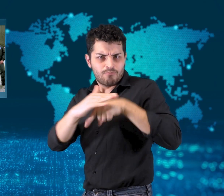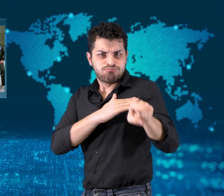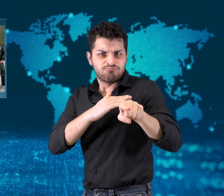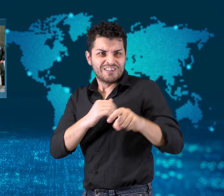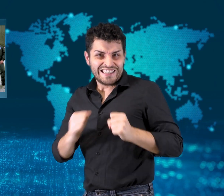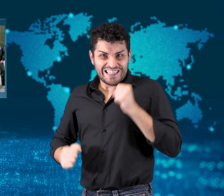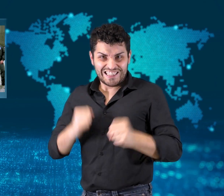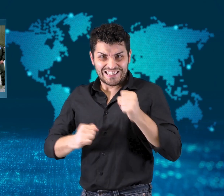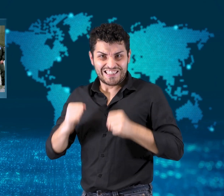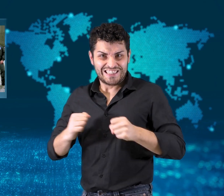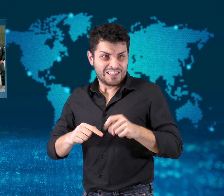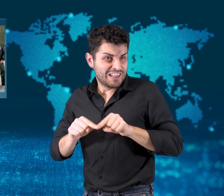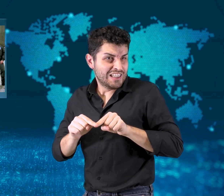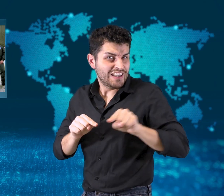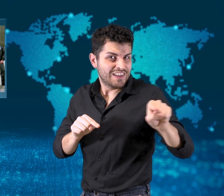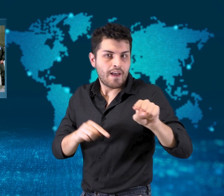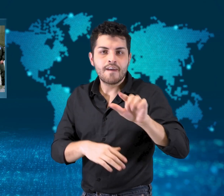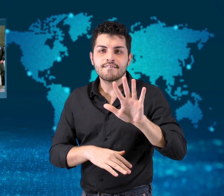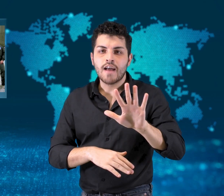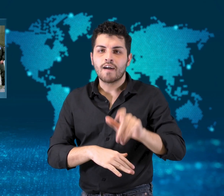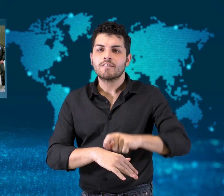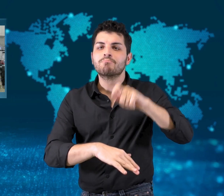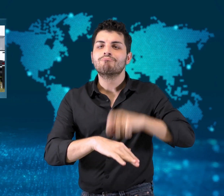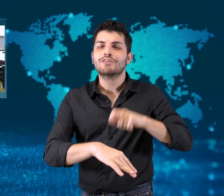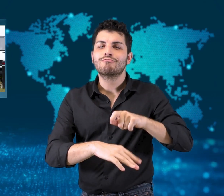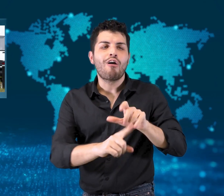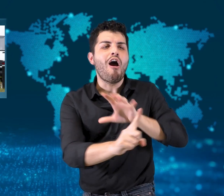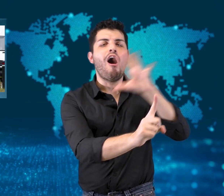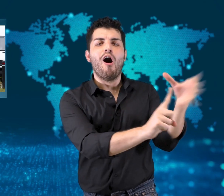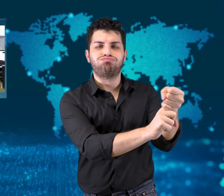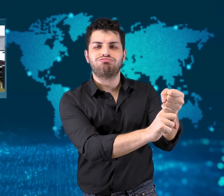He tried to hide in a white van,